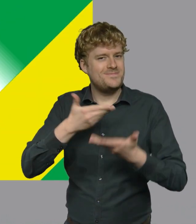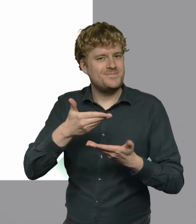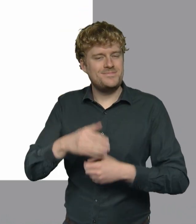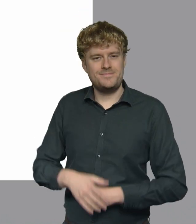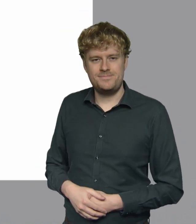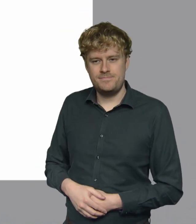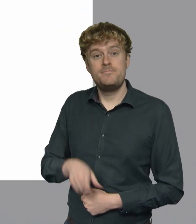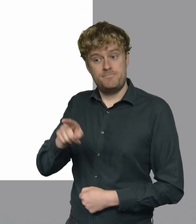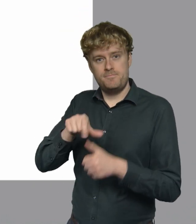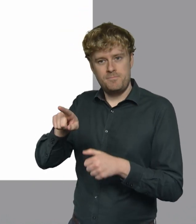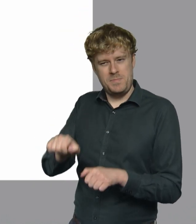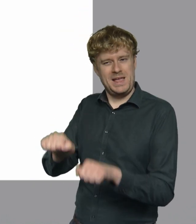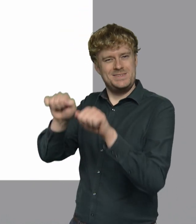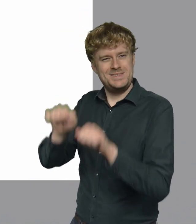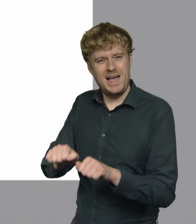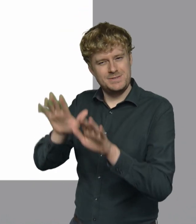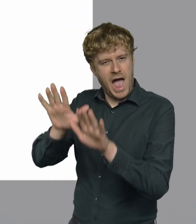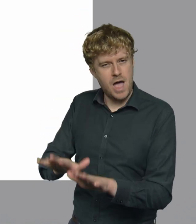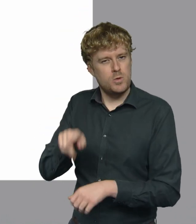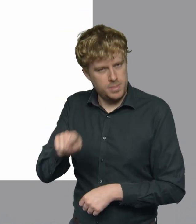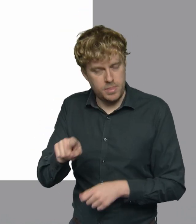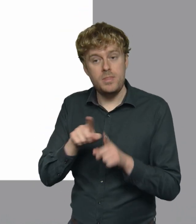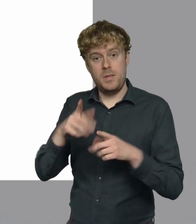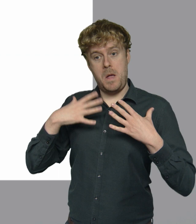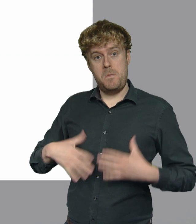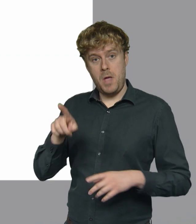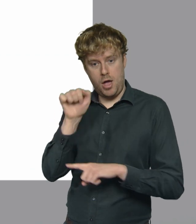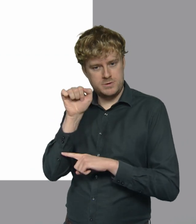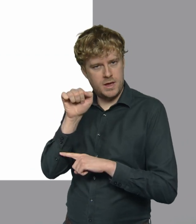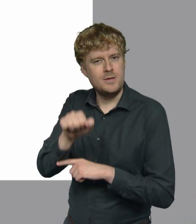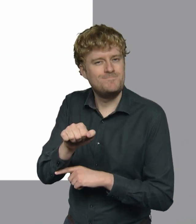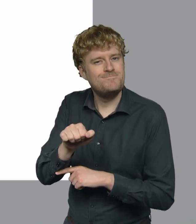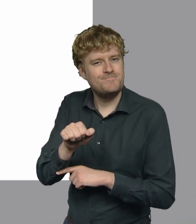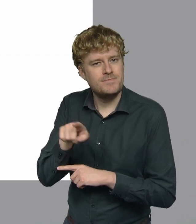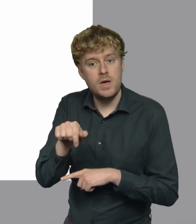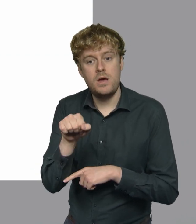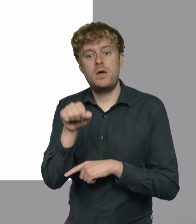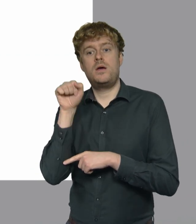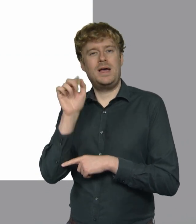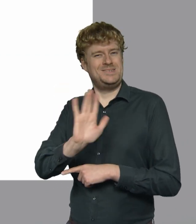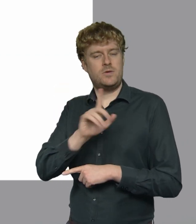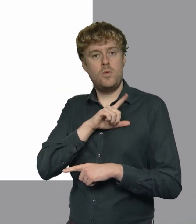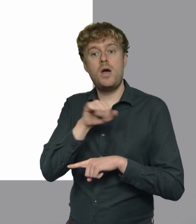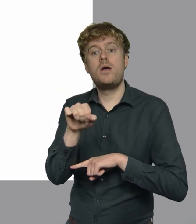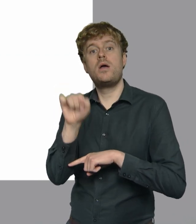Sit the casualty down and position them so they are leaning forward. This will help prevent the blood from running down the back